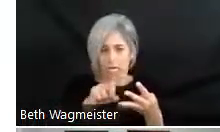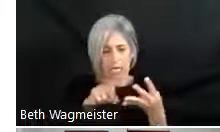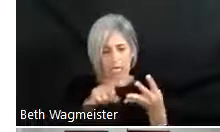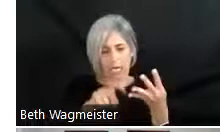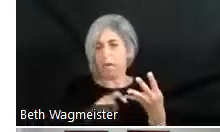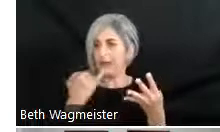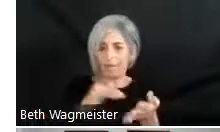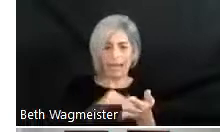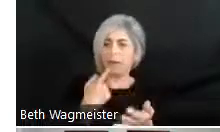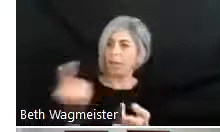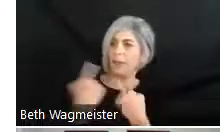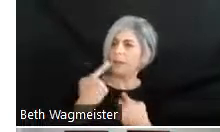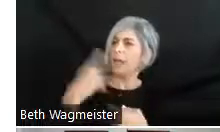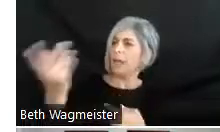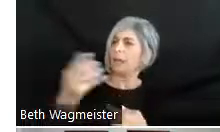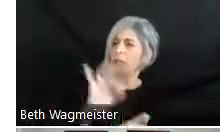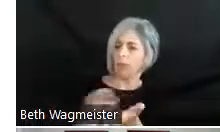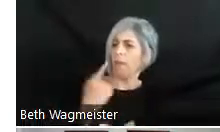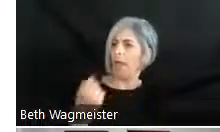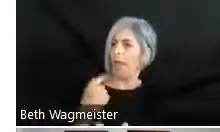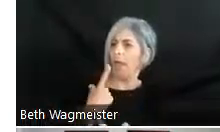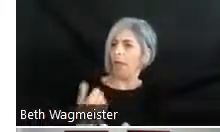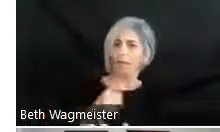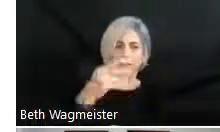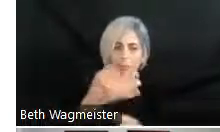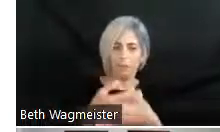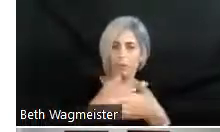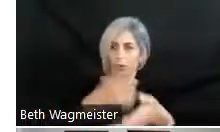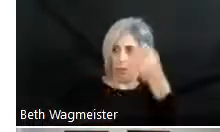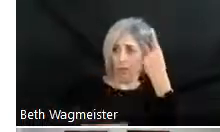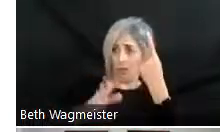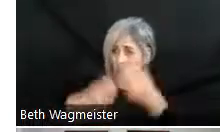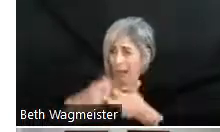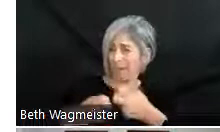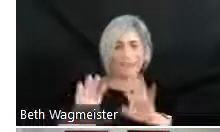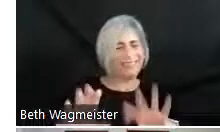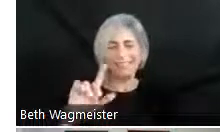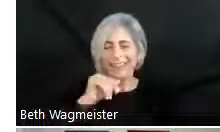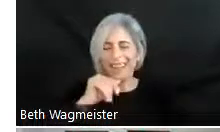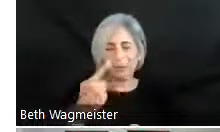threw pills at you without understanding what the problem was. These are four aspects of